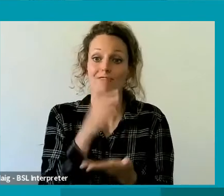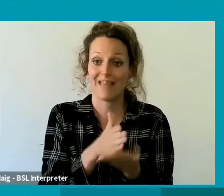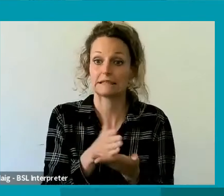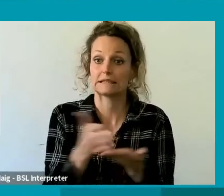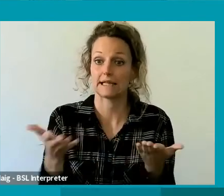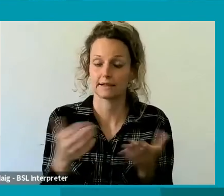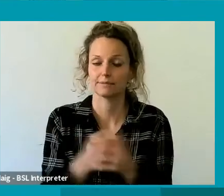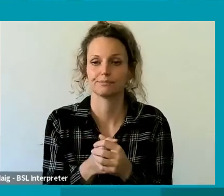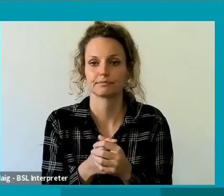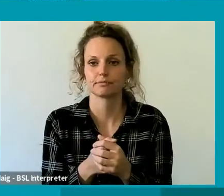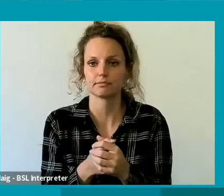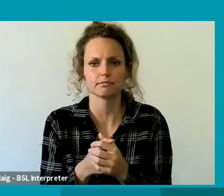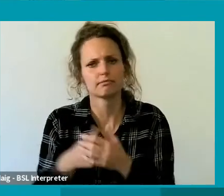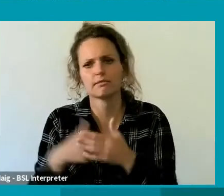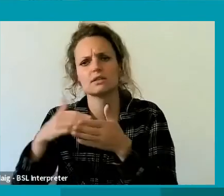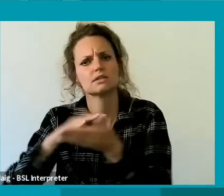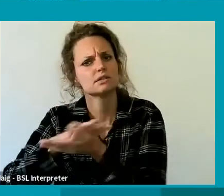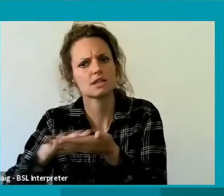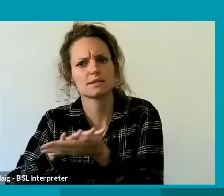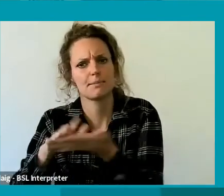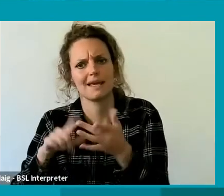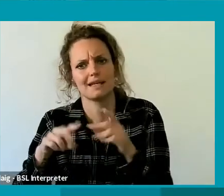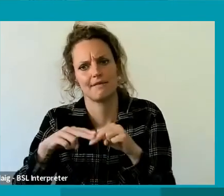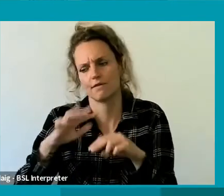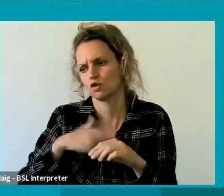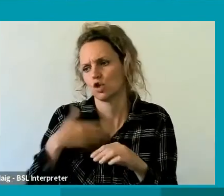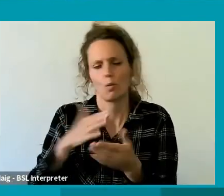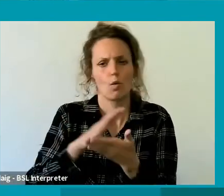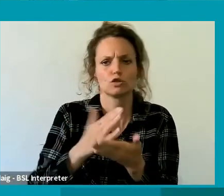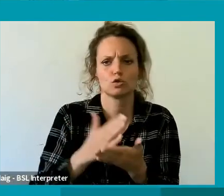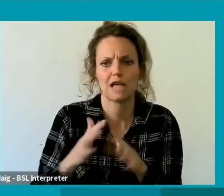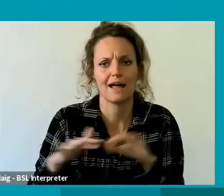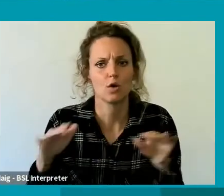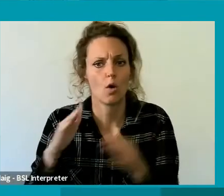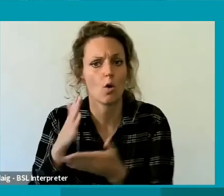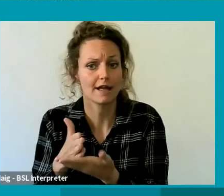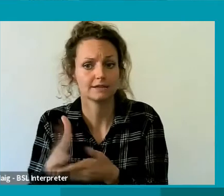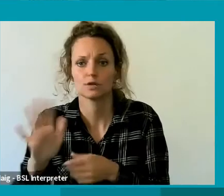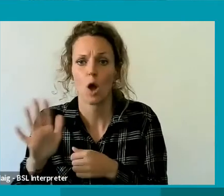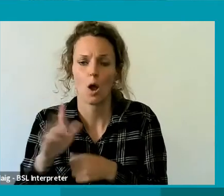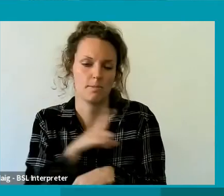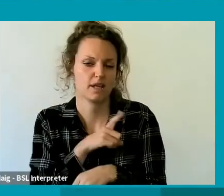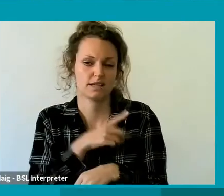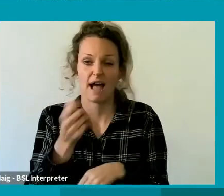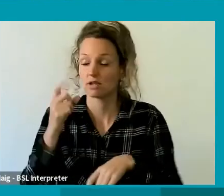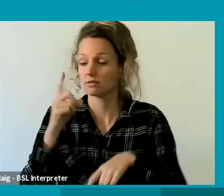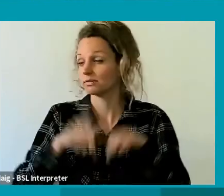Because we've all got different reasons why we may or may not want to share.